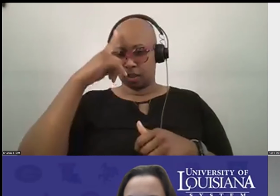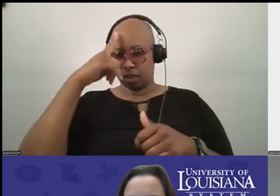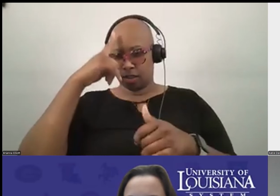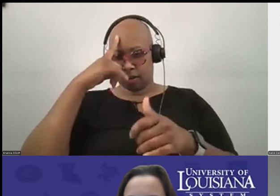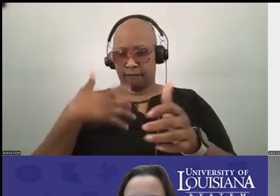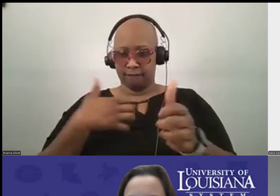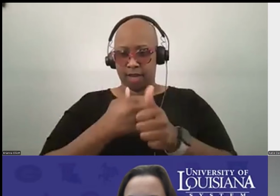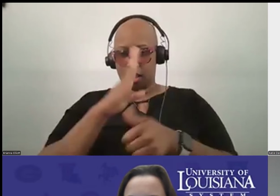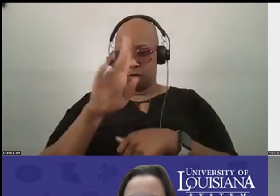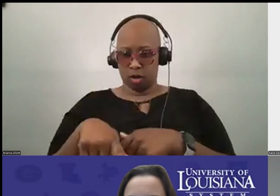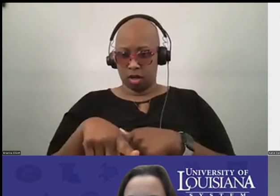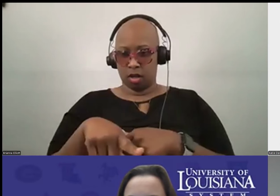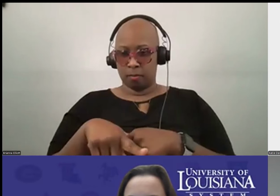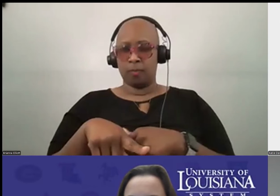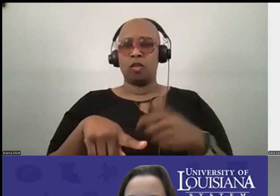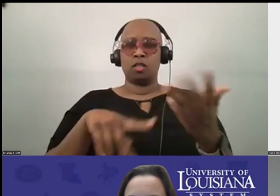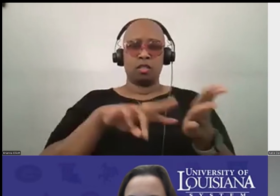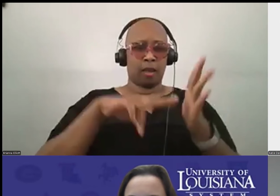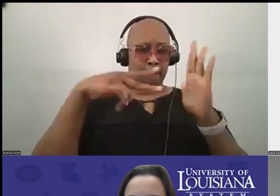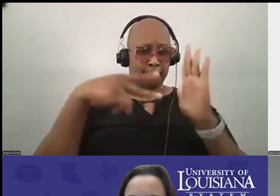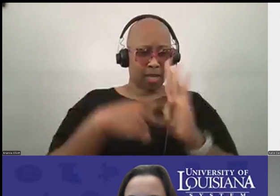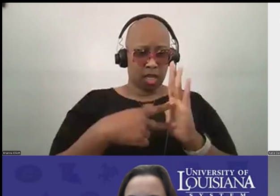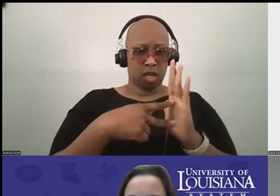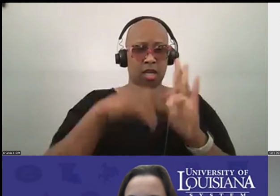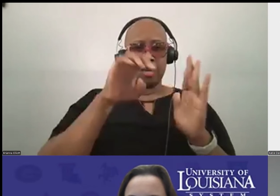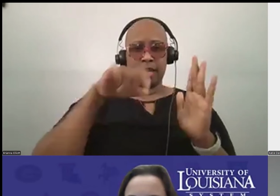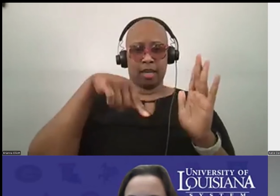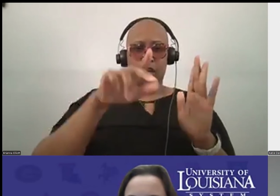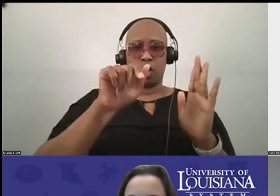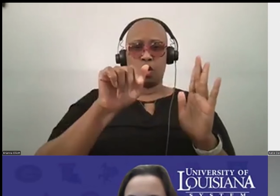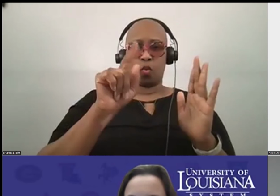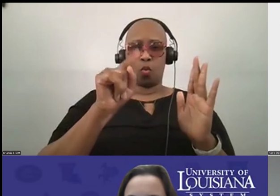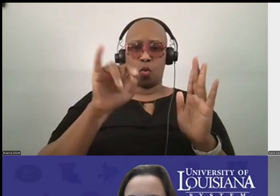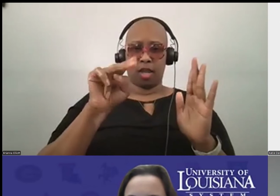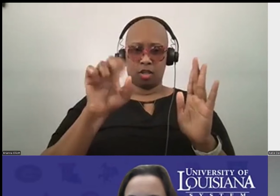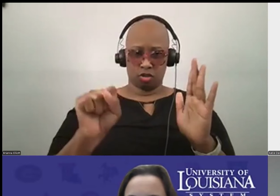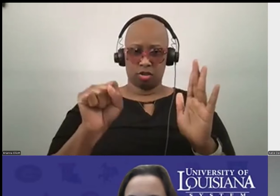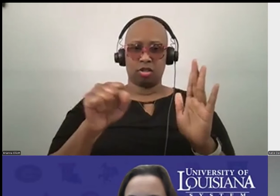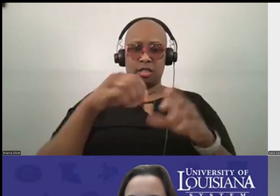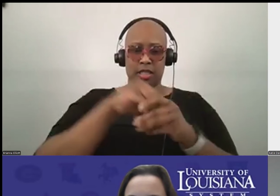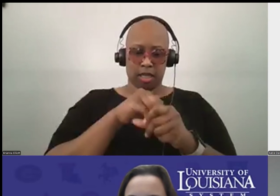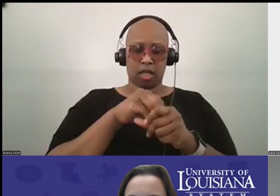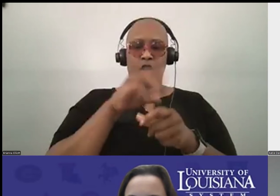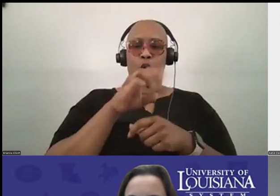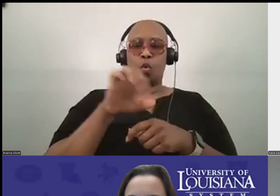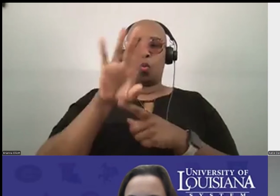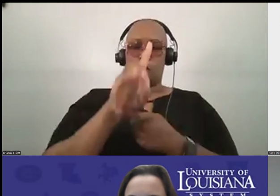does that mean equations in a Word document are not accessible? I will be honest, I'm not 100%